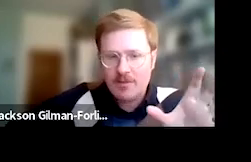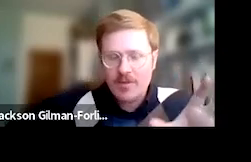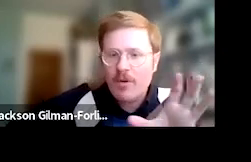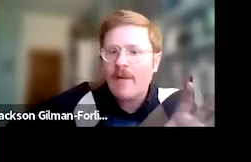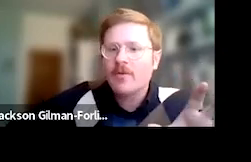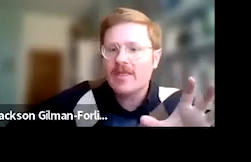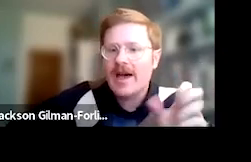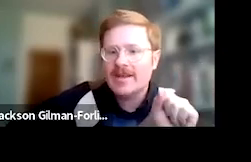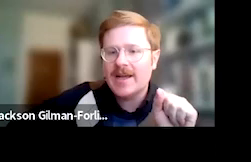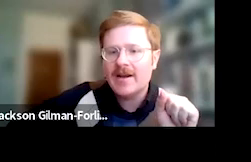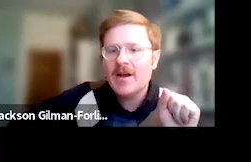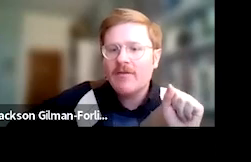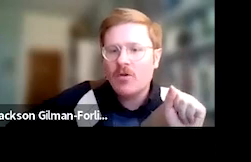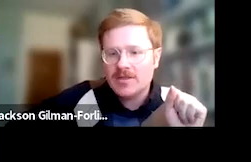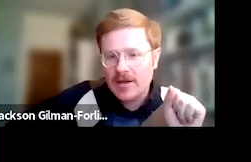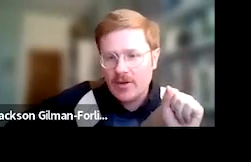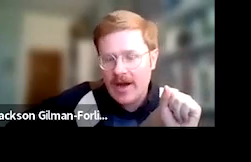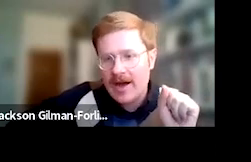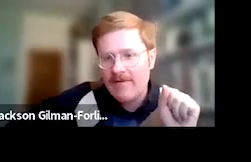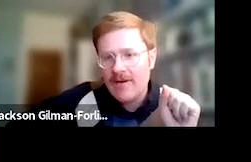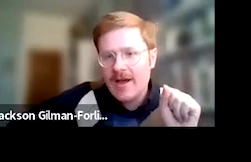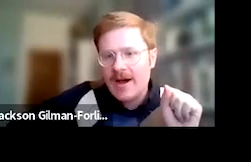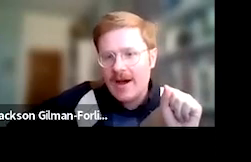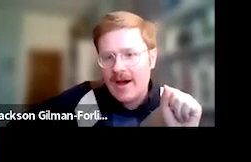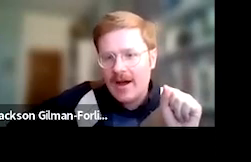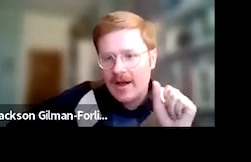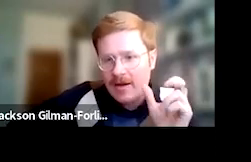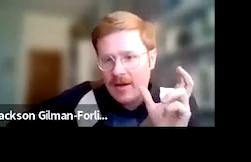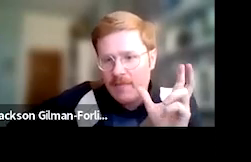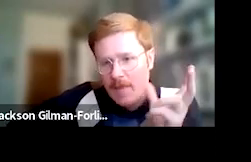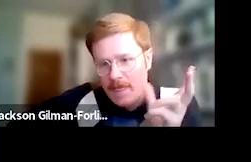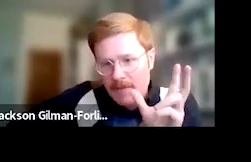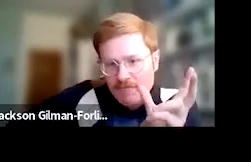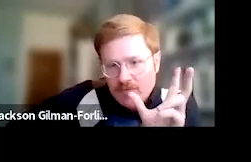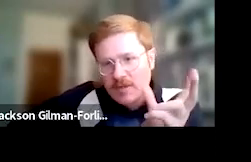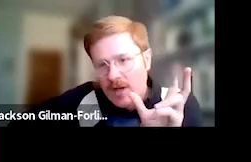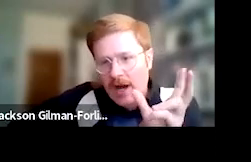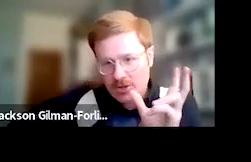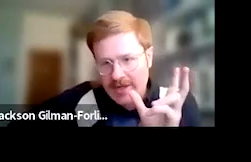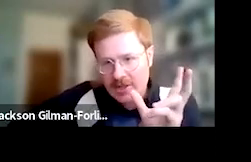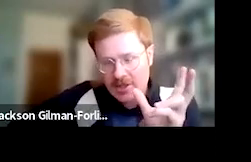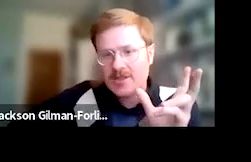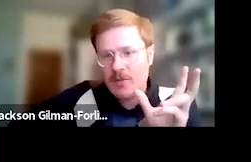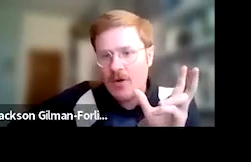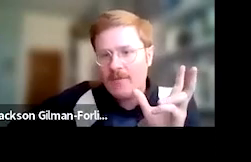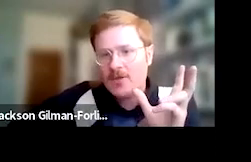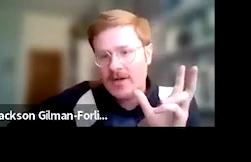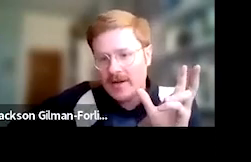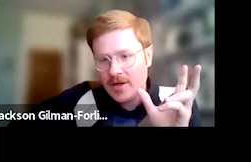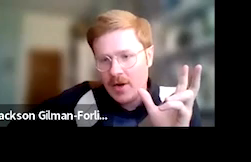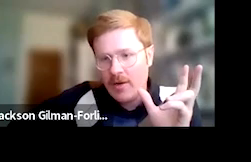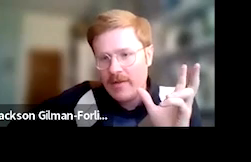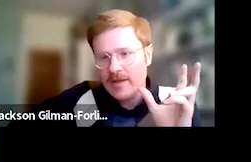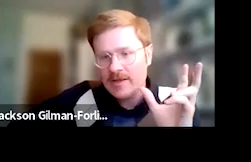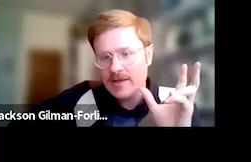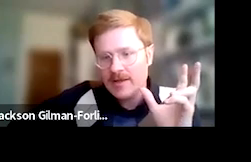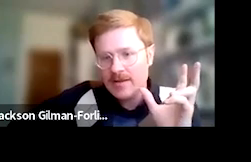the problem with that is that of course, now you have a contradiction somewhat between the